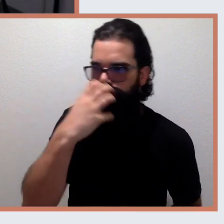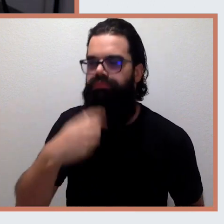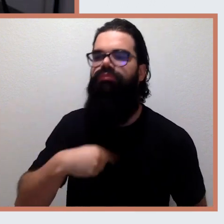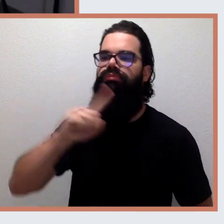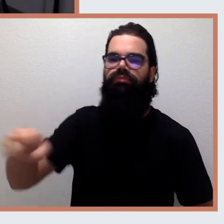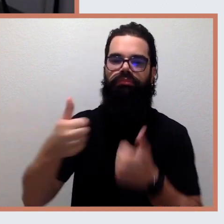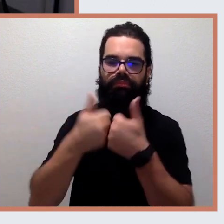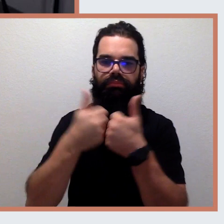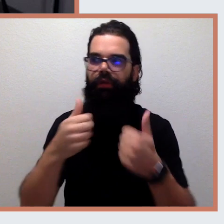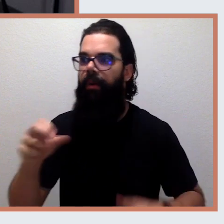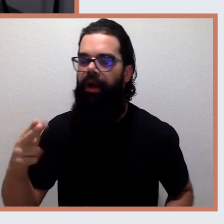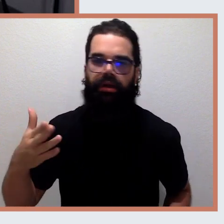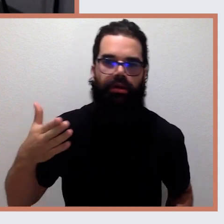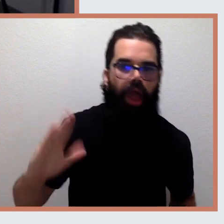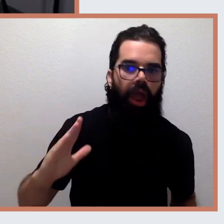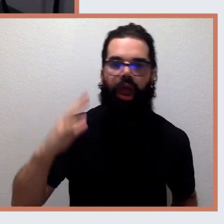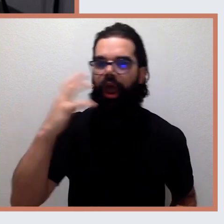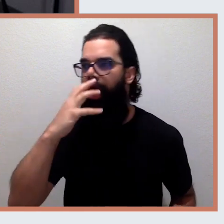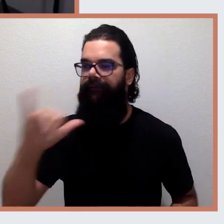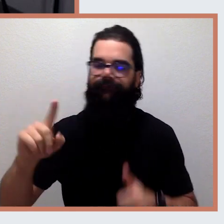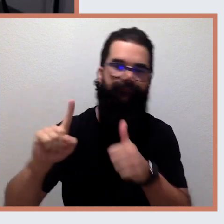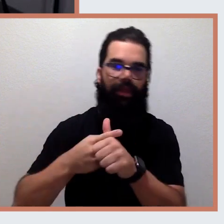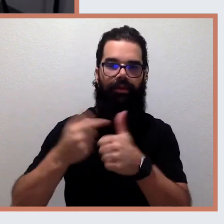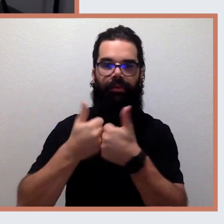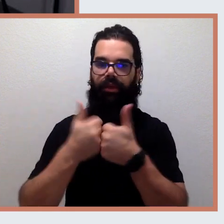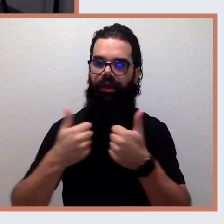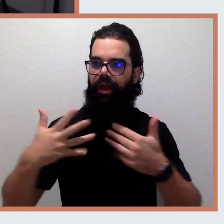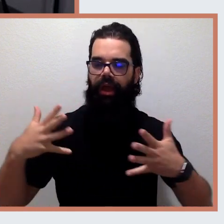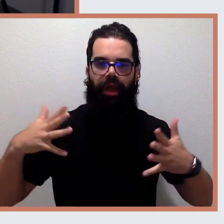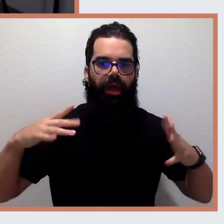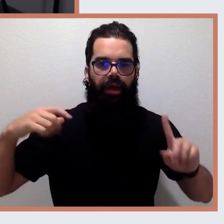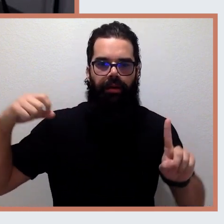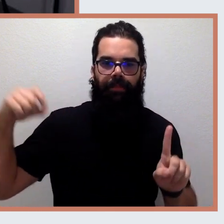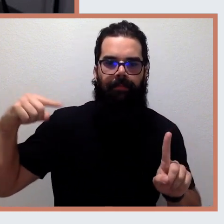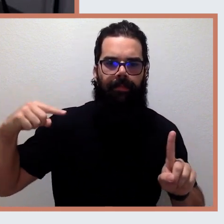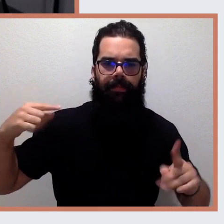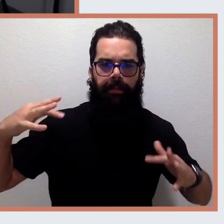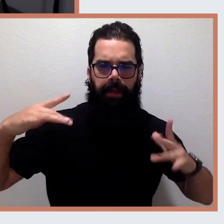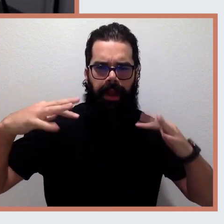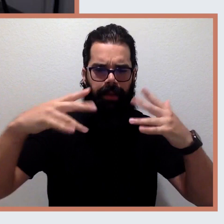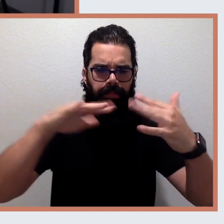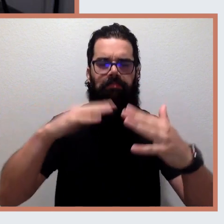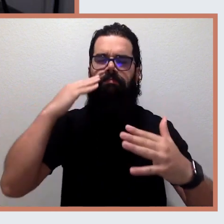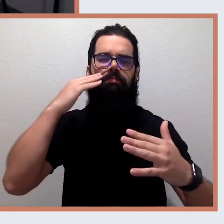So I go to the game, and, oh my god, that first game being right there.